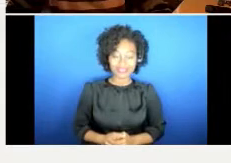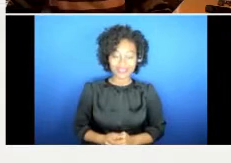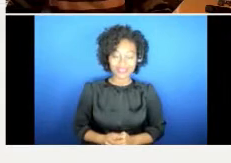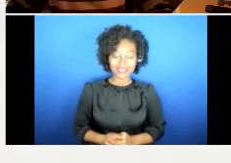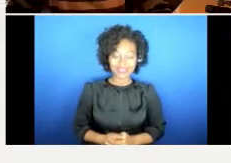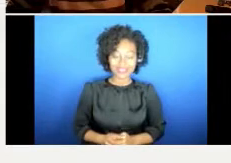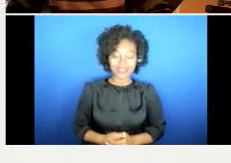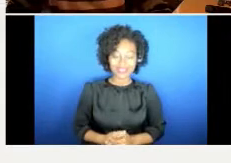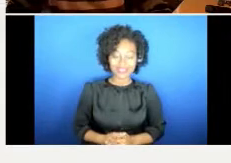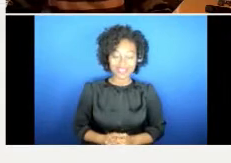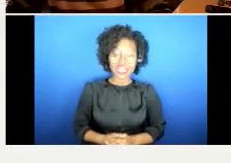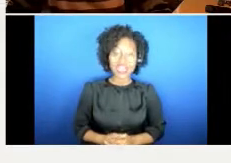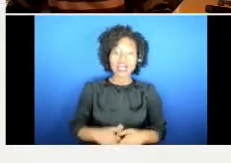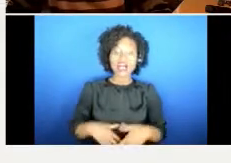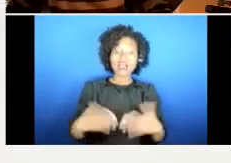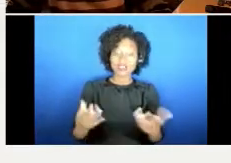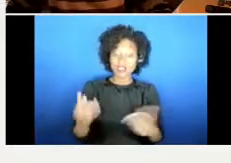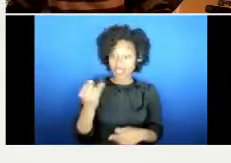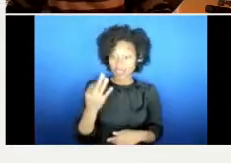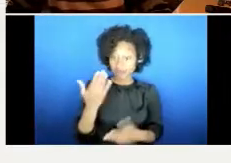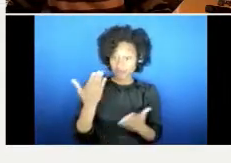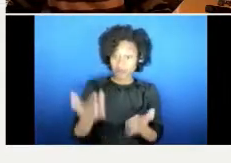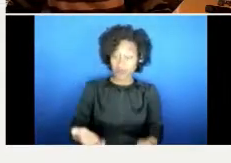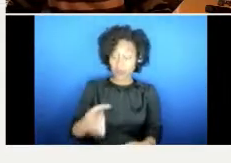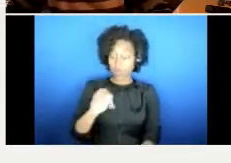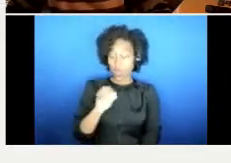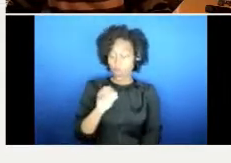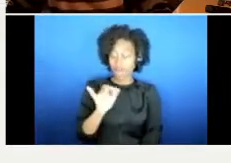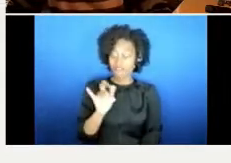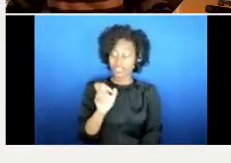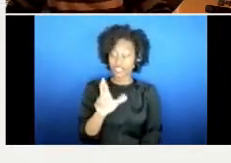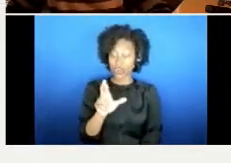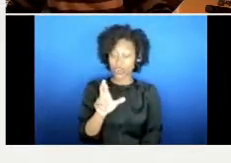if you are an officer, you should be authorized